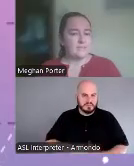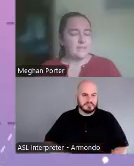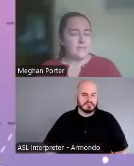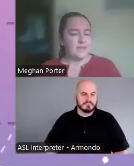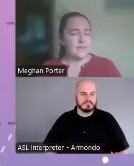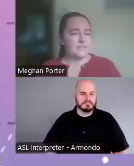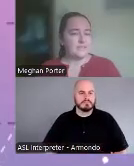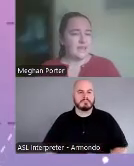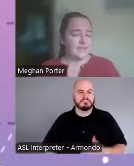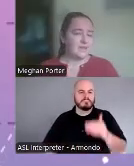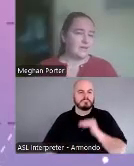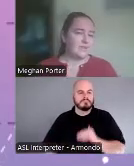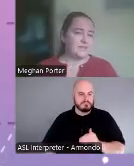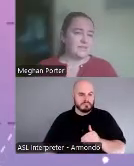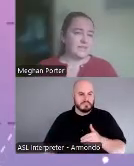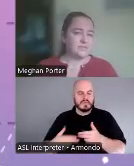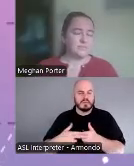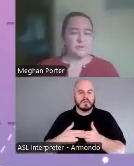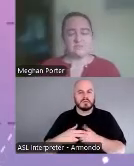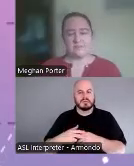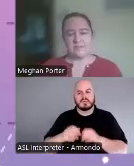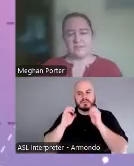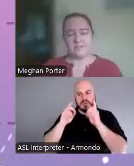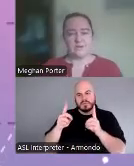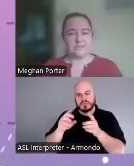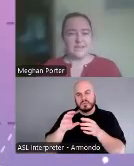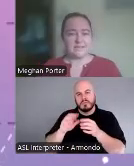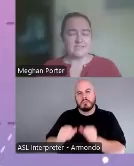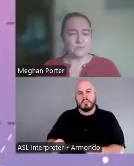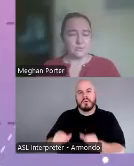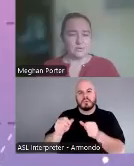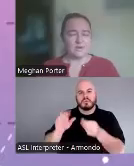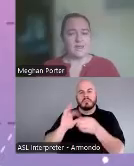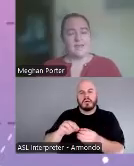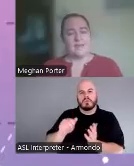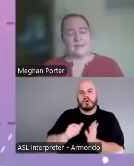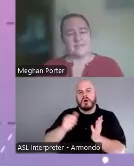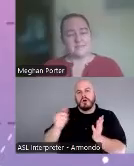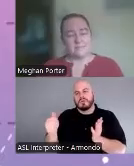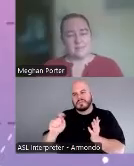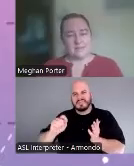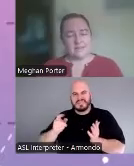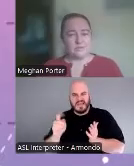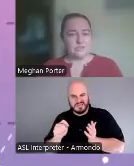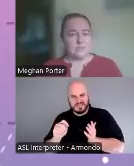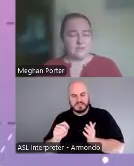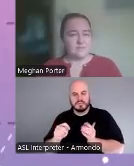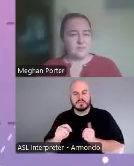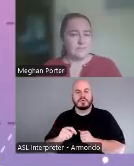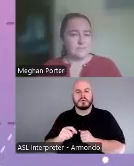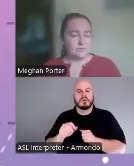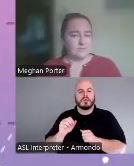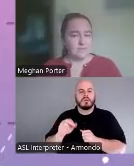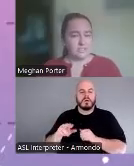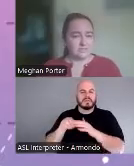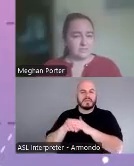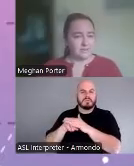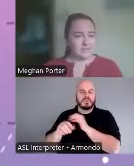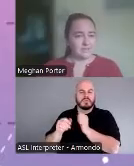And then on this slide are the educational posts related to alt text or accessibility on social media for people with vision disabilities.